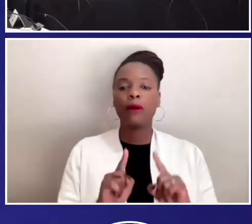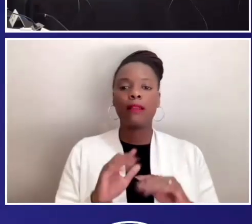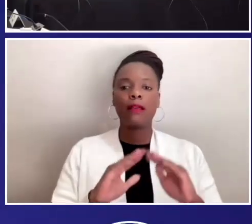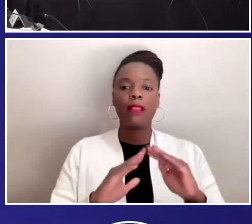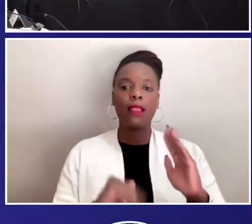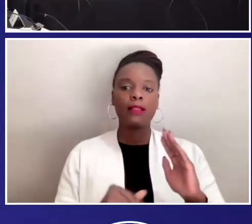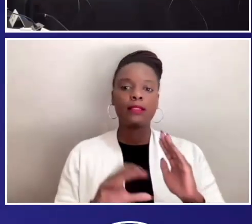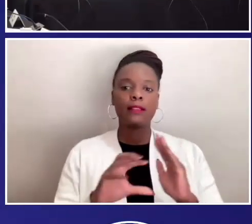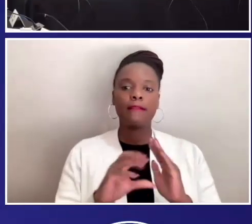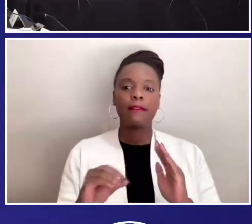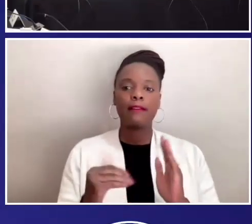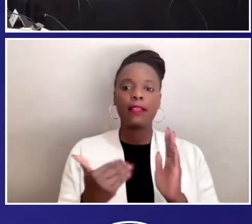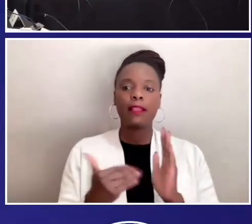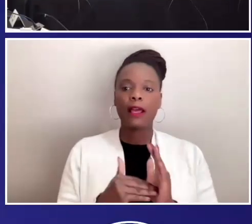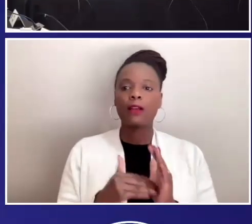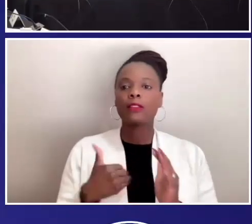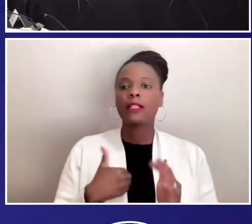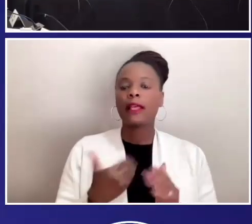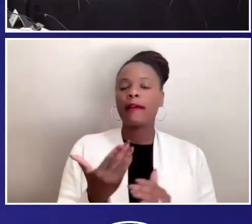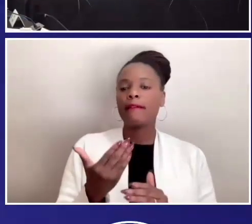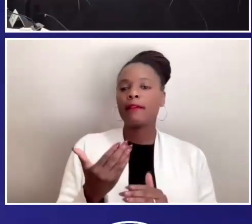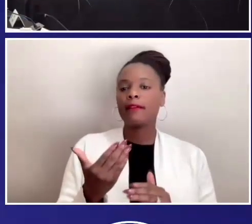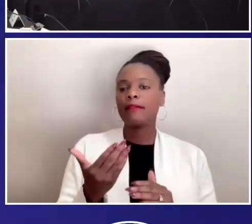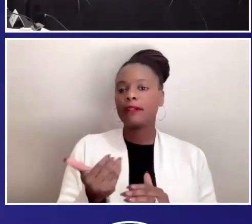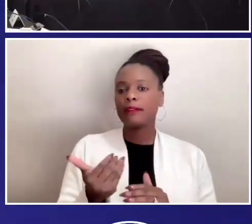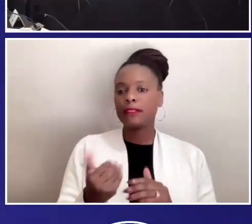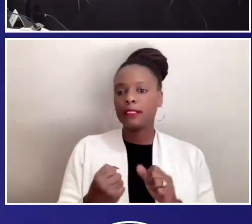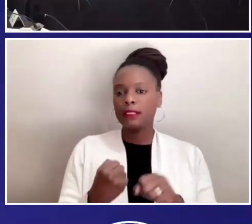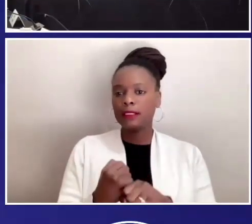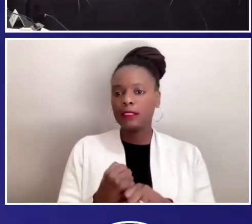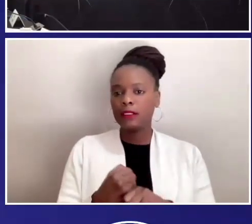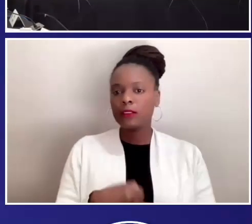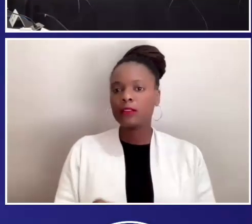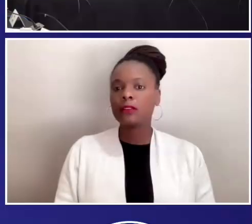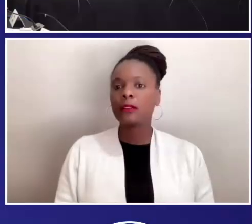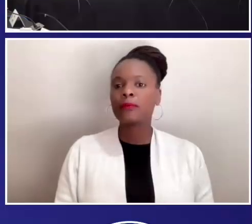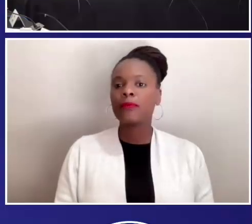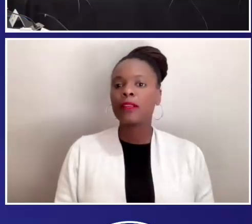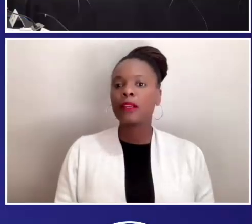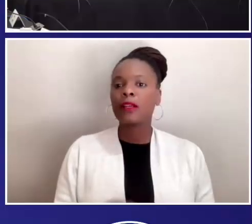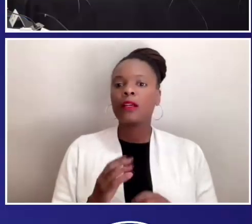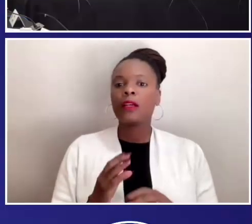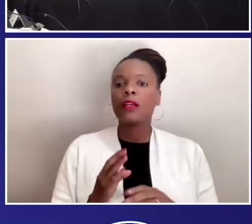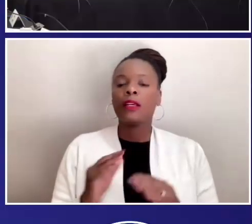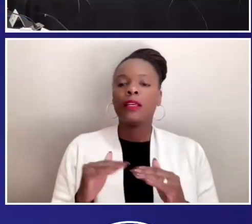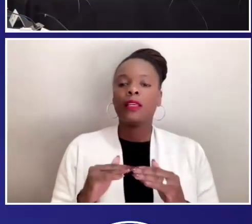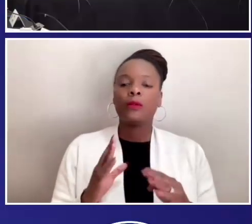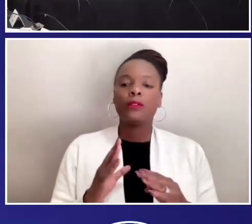they must repay the Direct Loan within 20 years. Equal to or greater than $100,000, the borrower must repay the Direct Loan